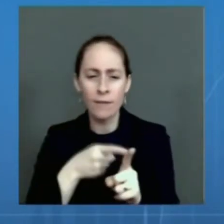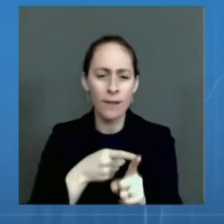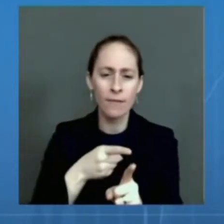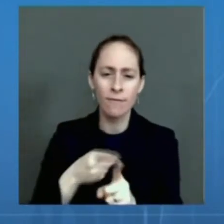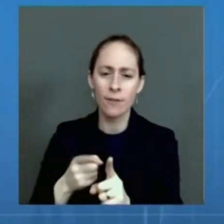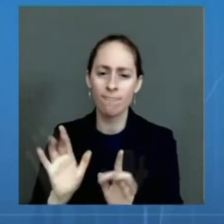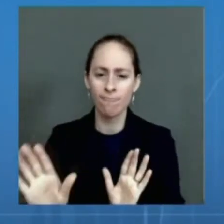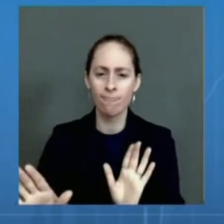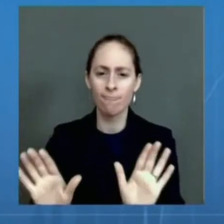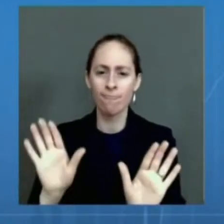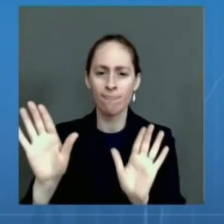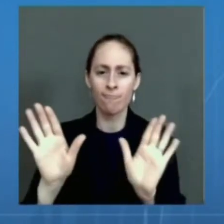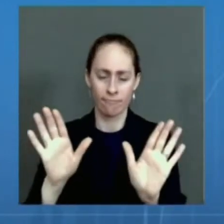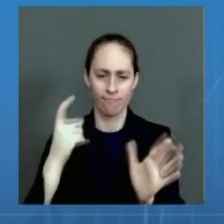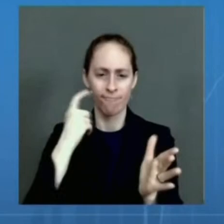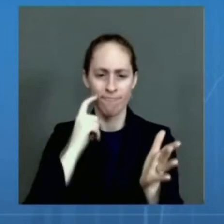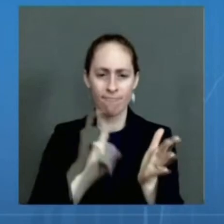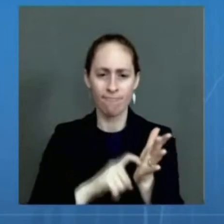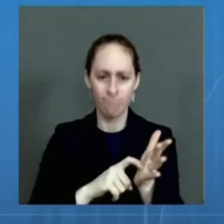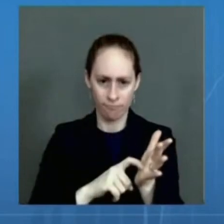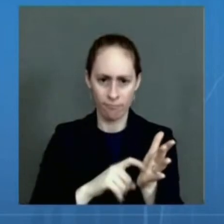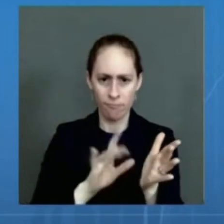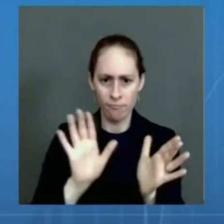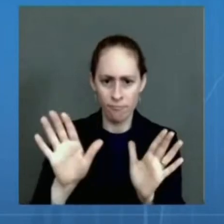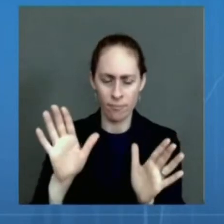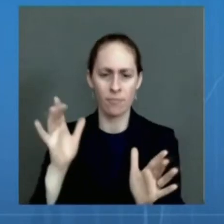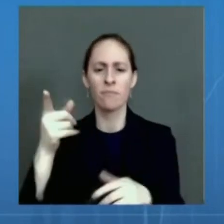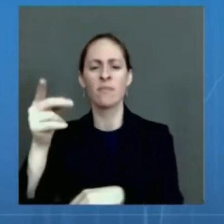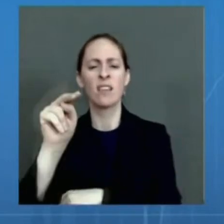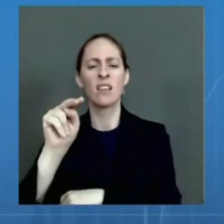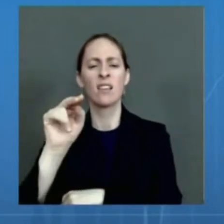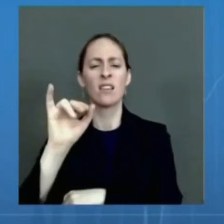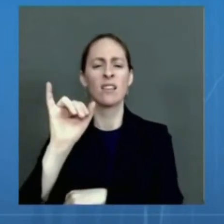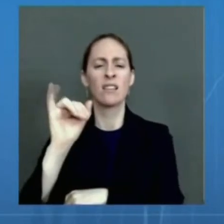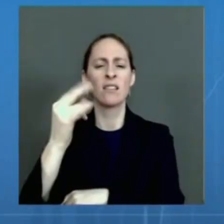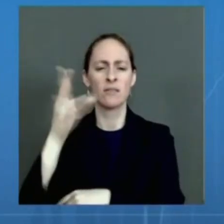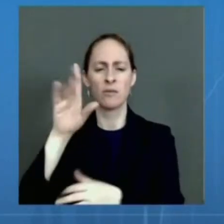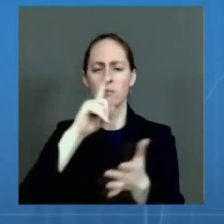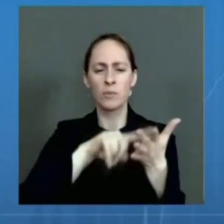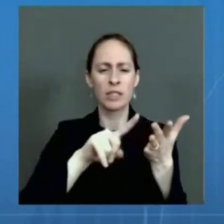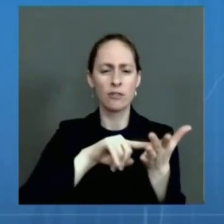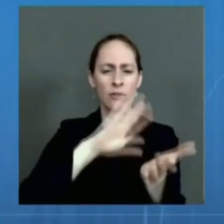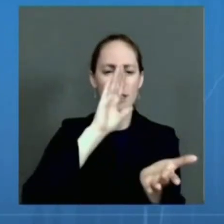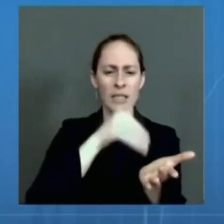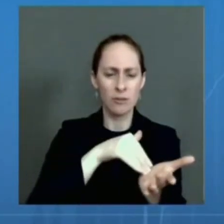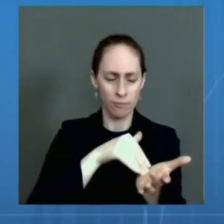PSEUDO VIRUS ANALYSIS AND TAKE